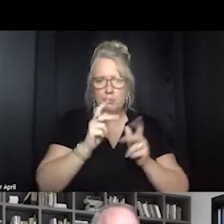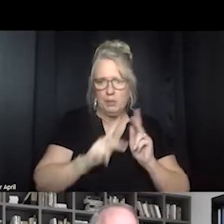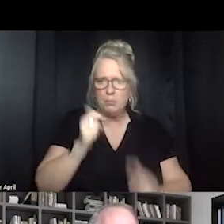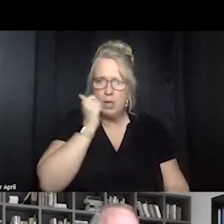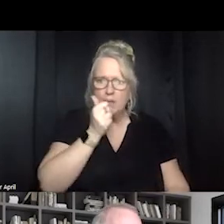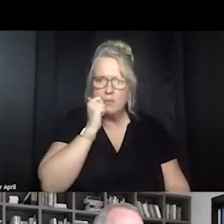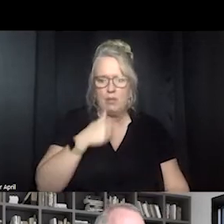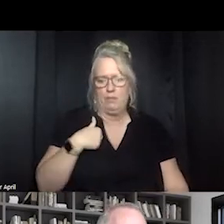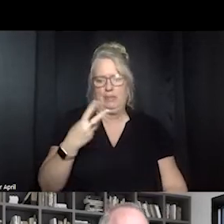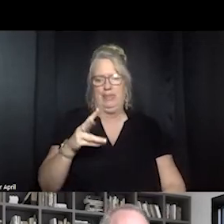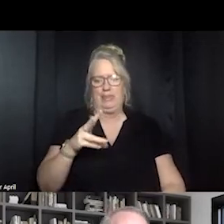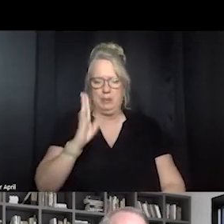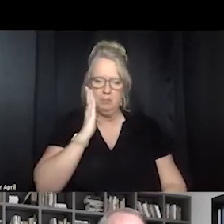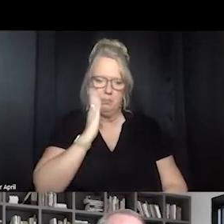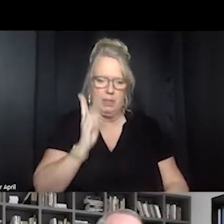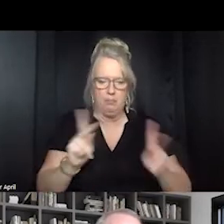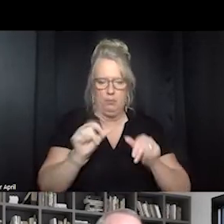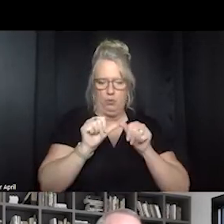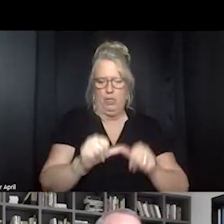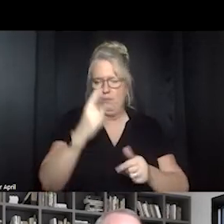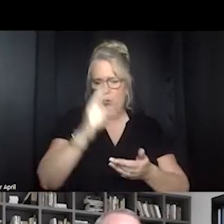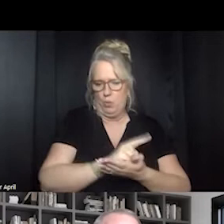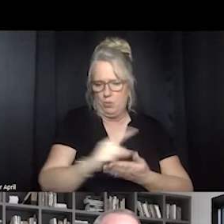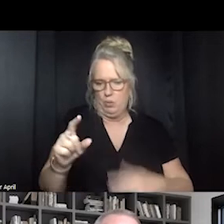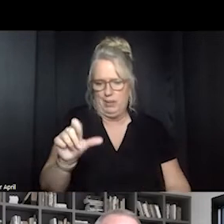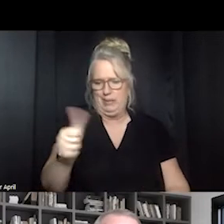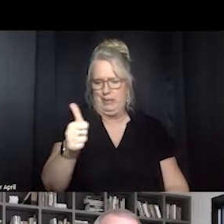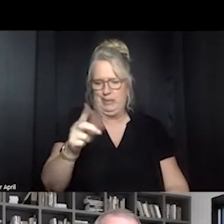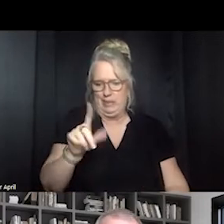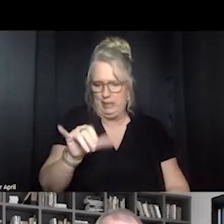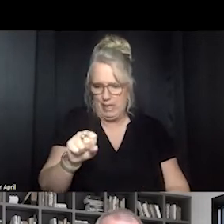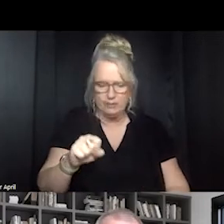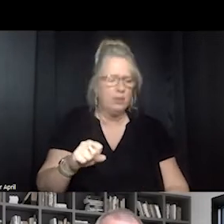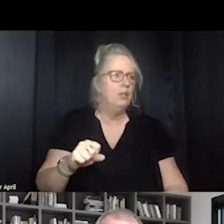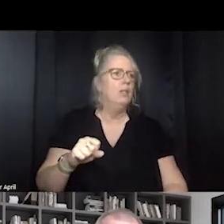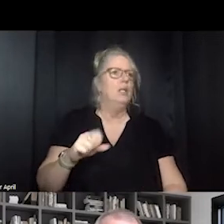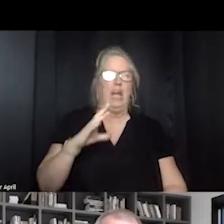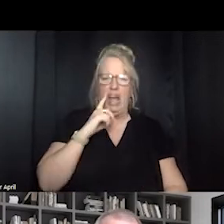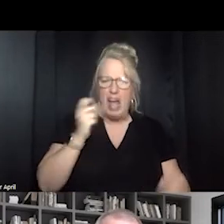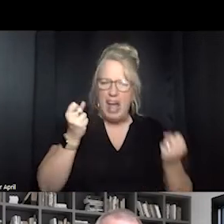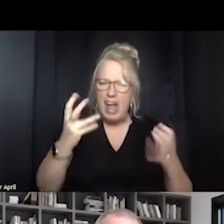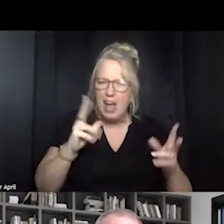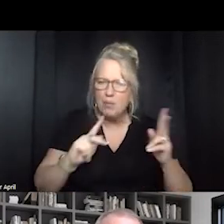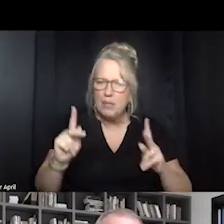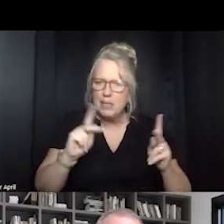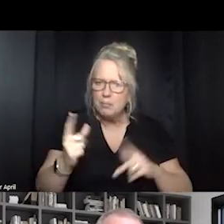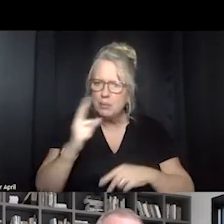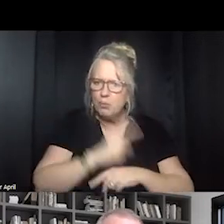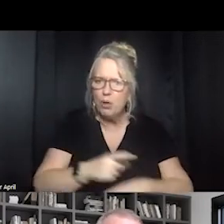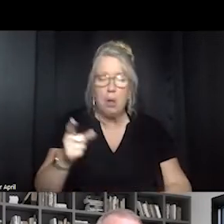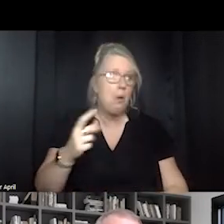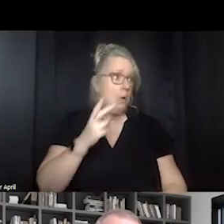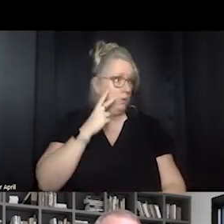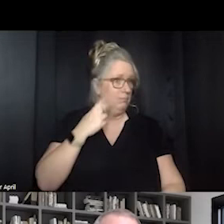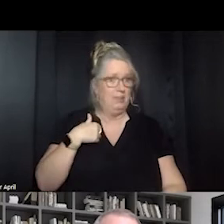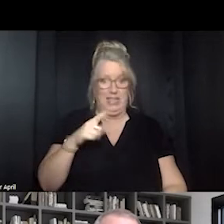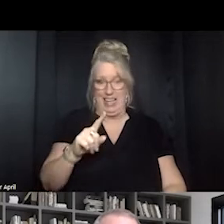AND PEOPLE ARE STAYING A WEEK OR TEN DAYS. >> WE ARE SEEING 100 IN THE CLINICS EACH DAY.